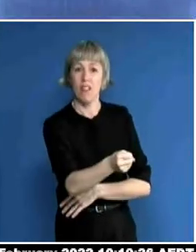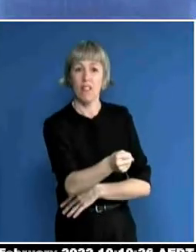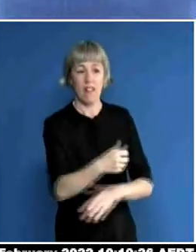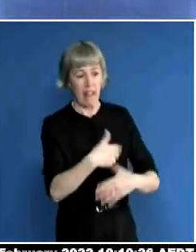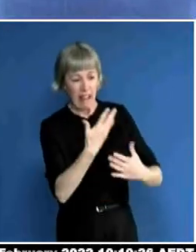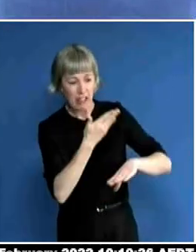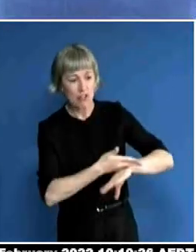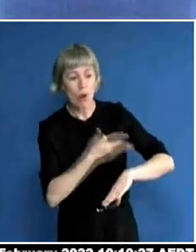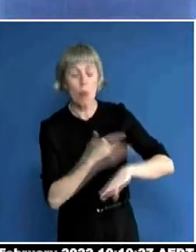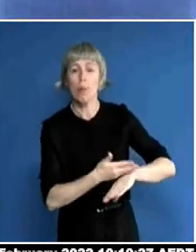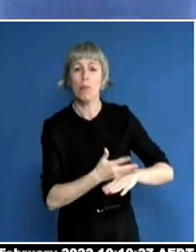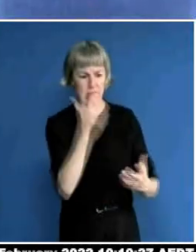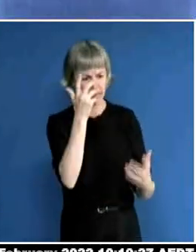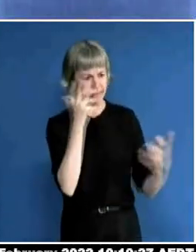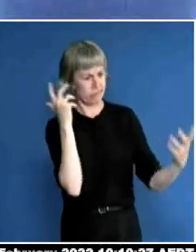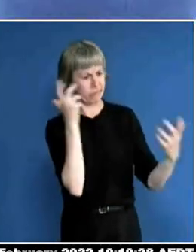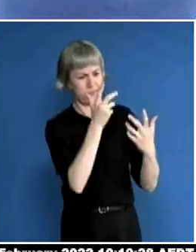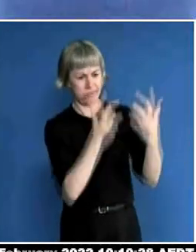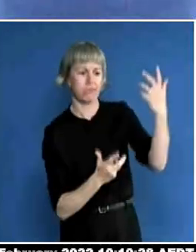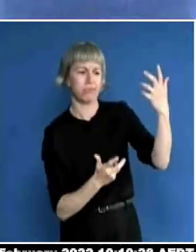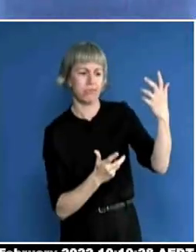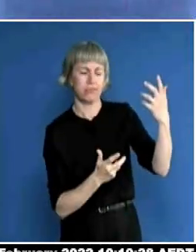You heard from Mr Dominic H?ng Ð?c Golding.